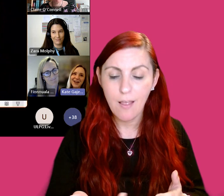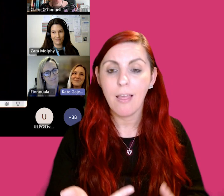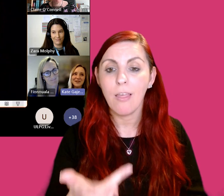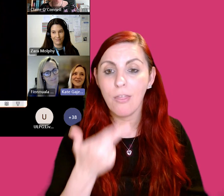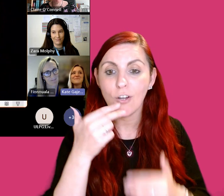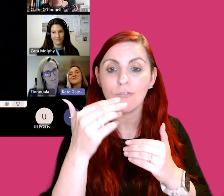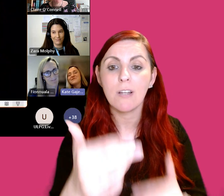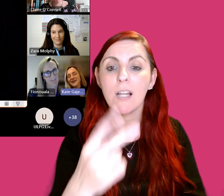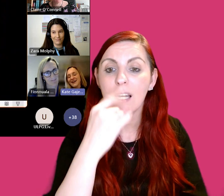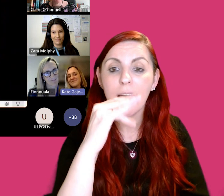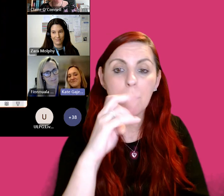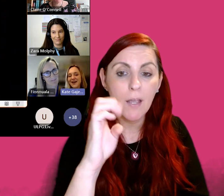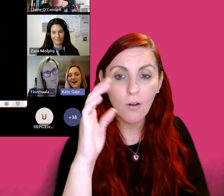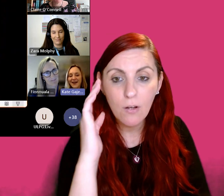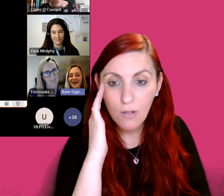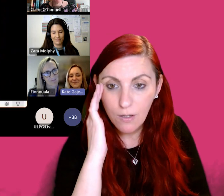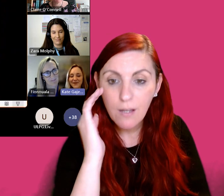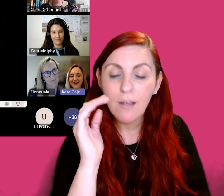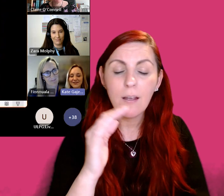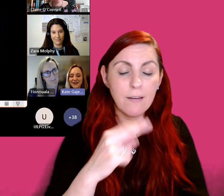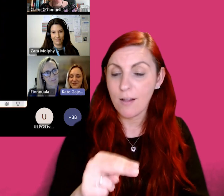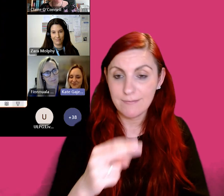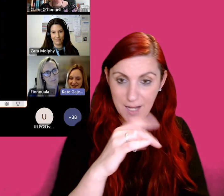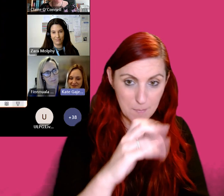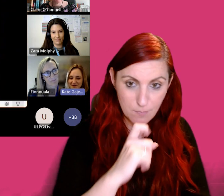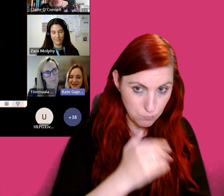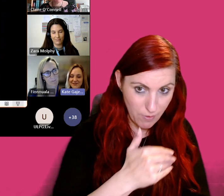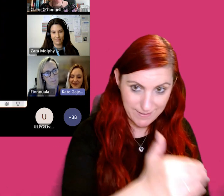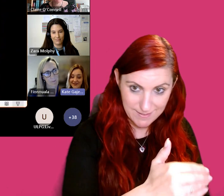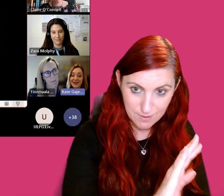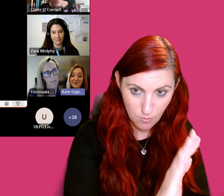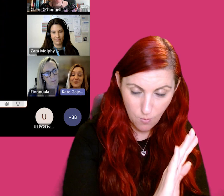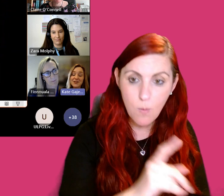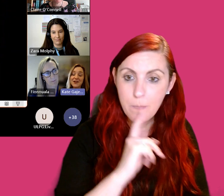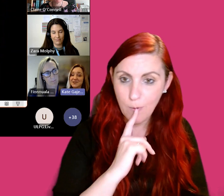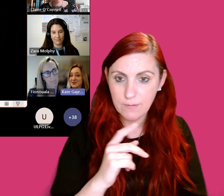a nightmare in terms of um um in terms of my experience but a nightmare when it comes to